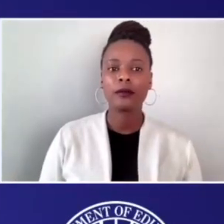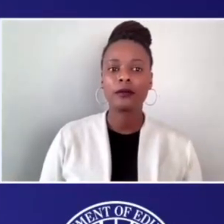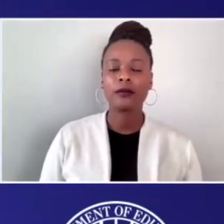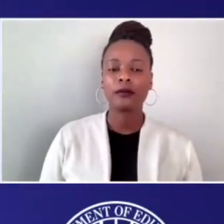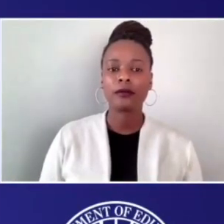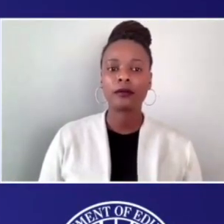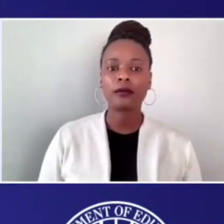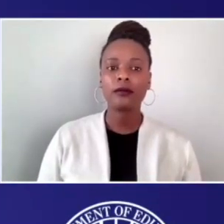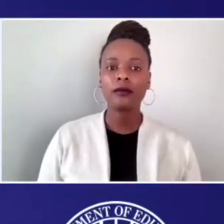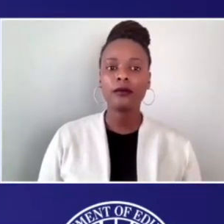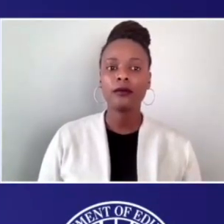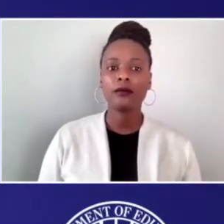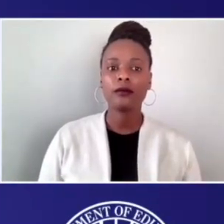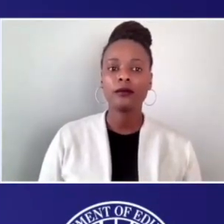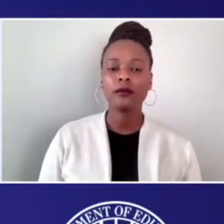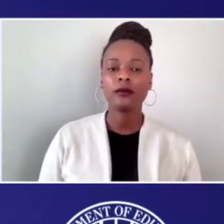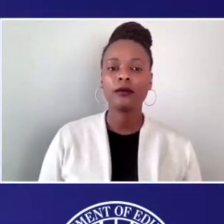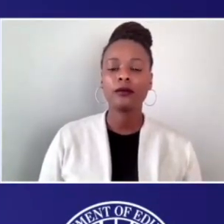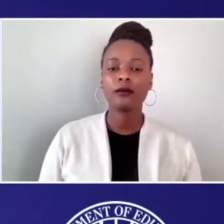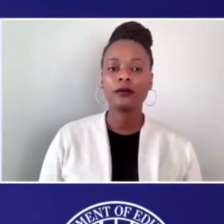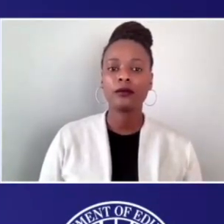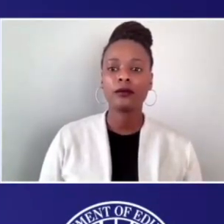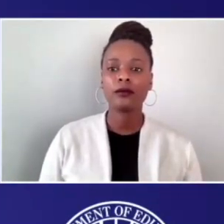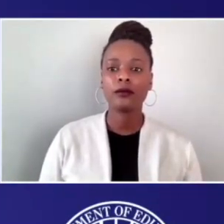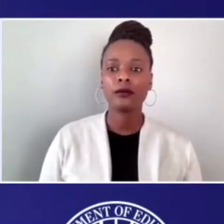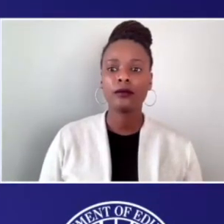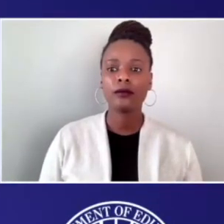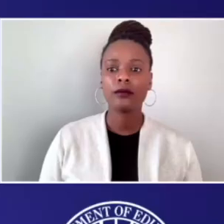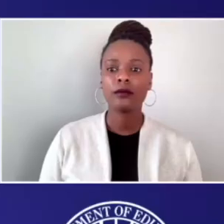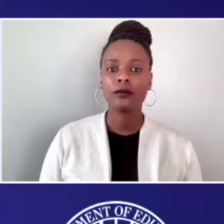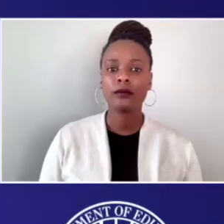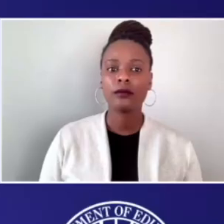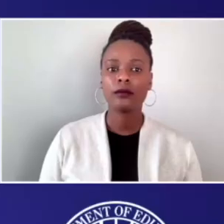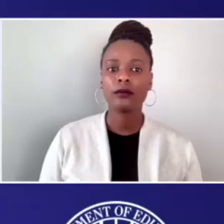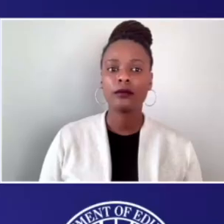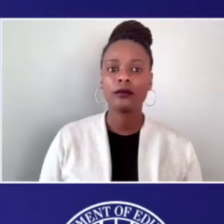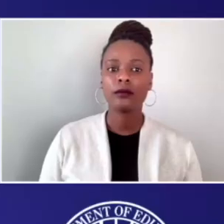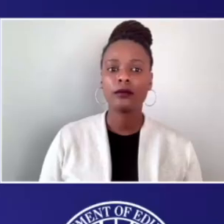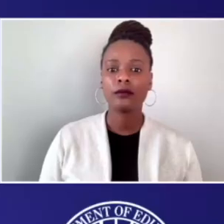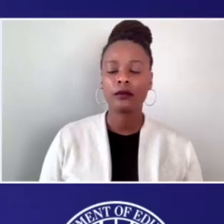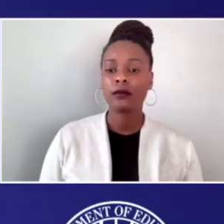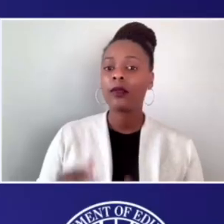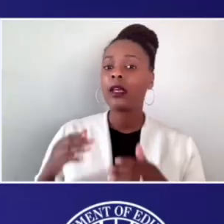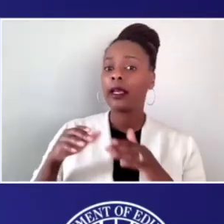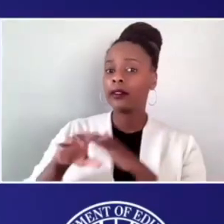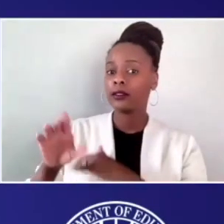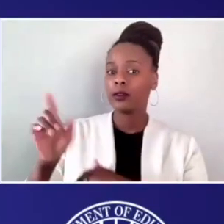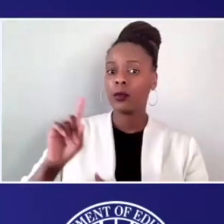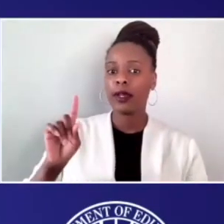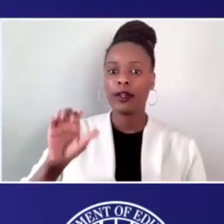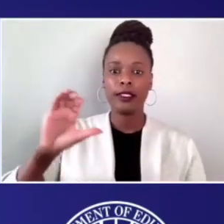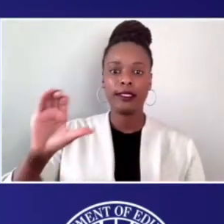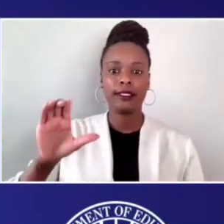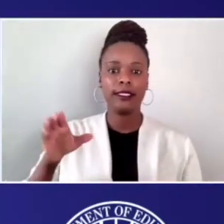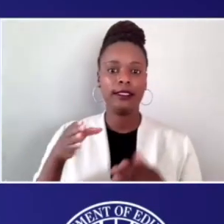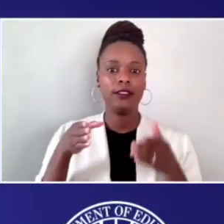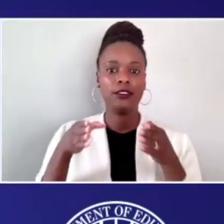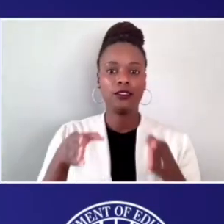where I'm pointing, enter onto the C Street side, and then you can go through security at that, at that point.